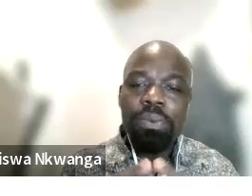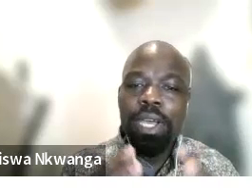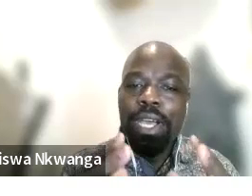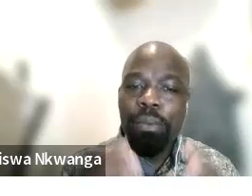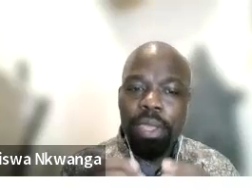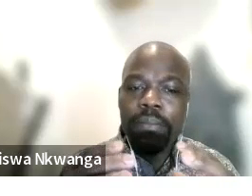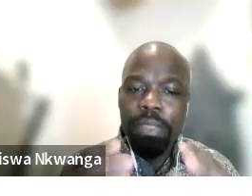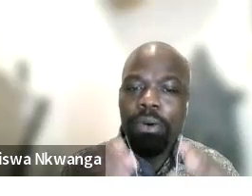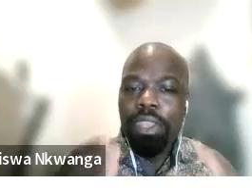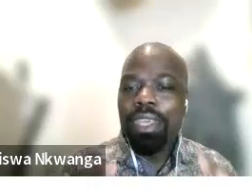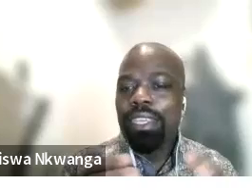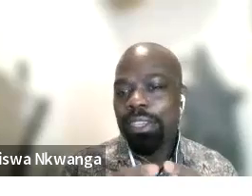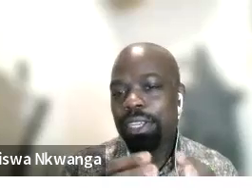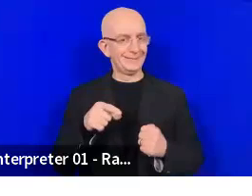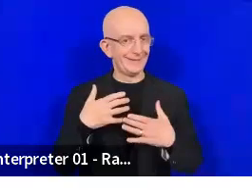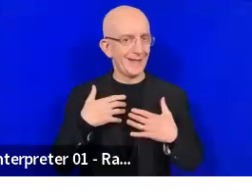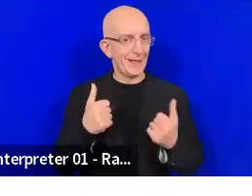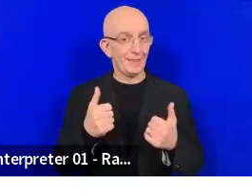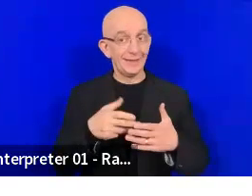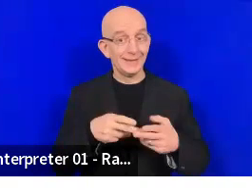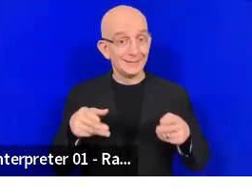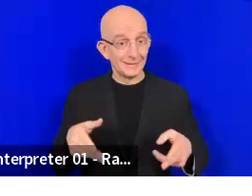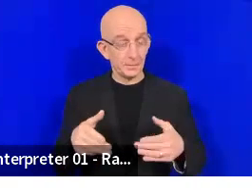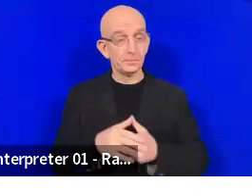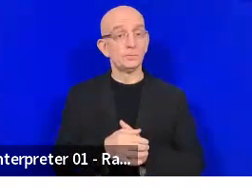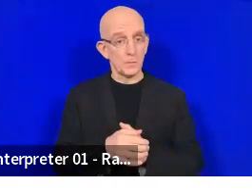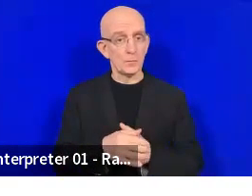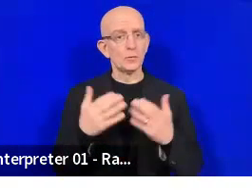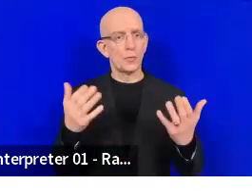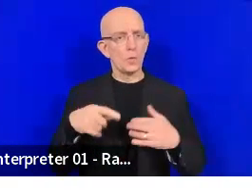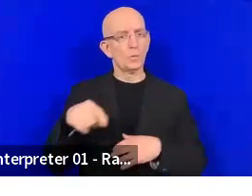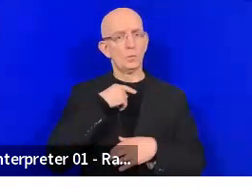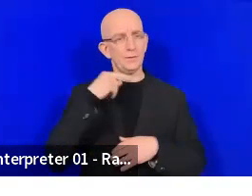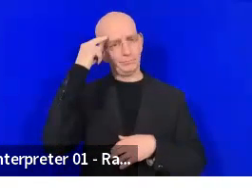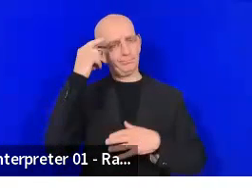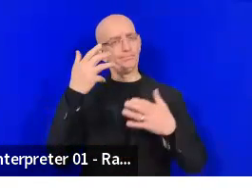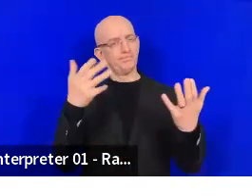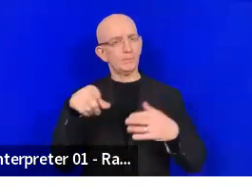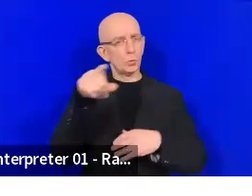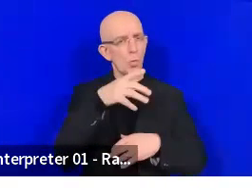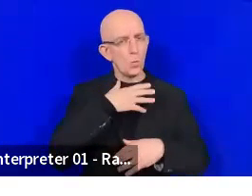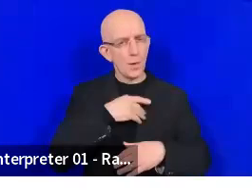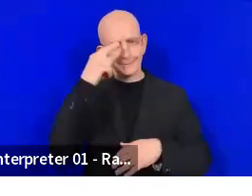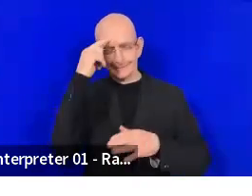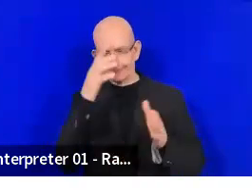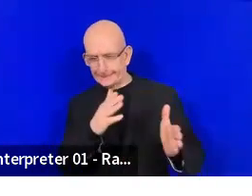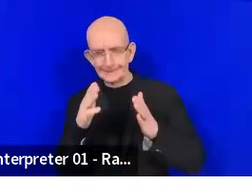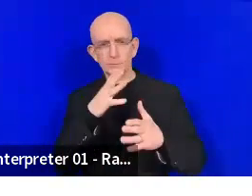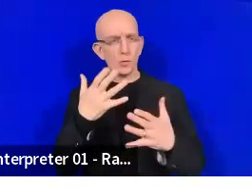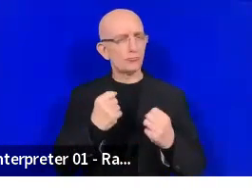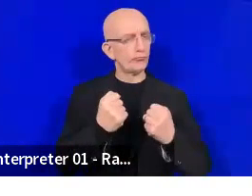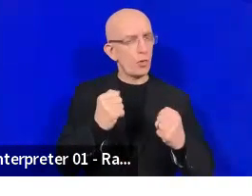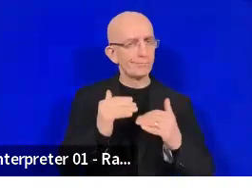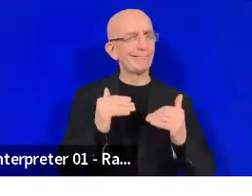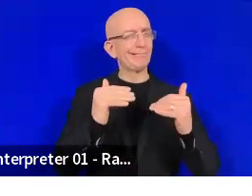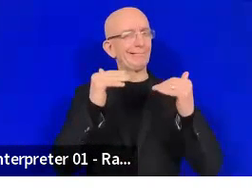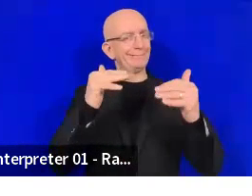So we thought that, you know, it needed to definitely be elevated in this in the Action